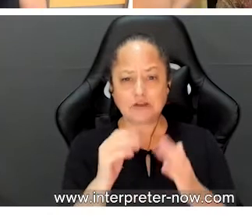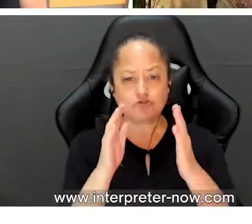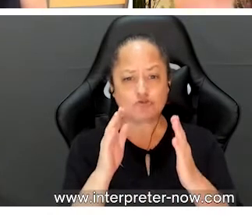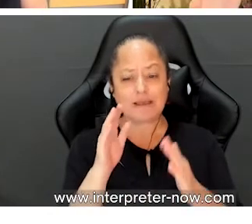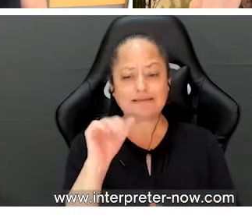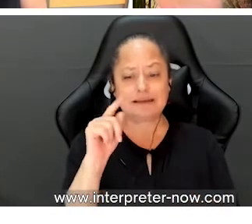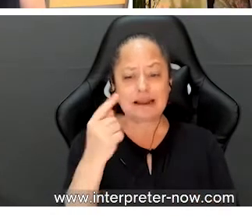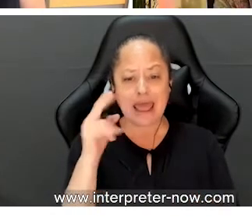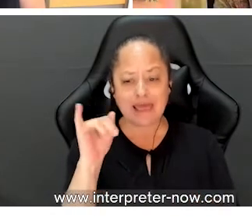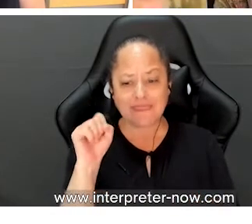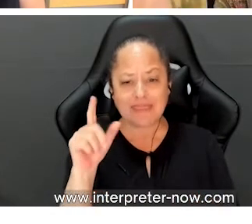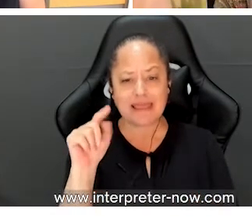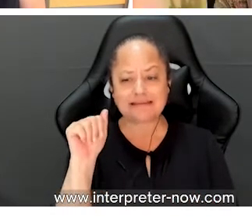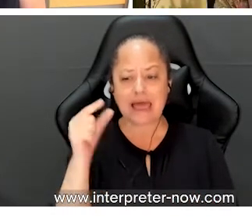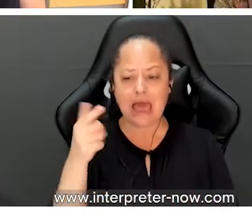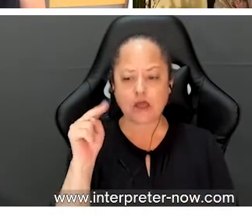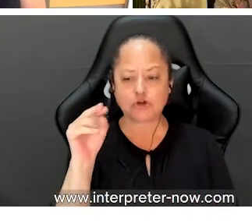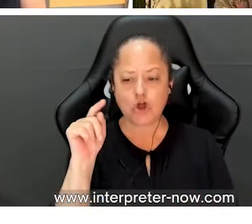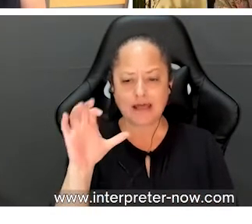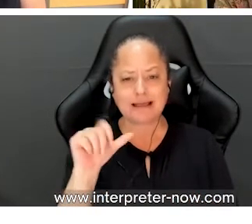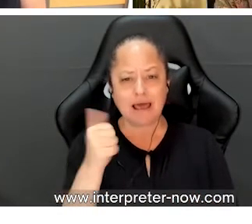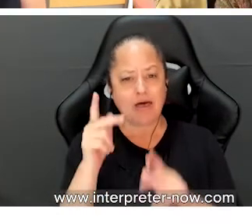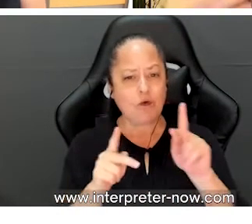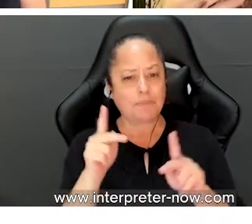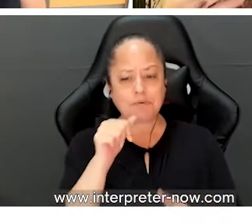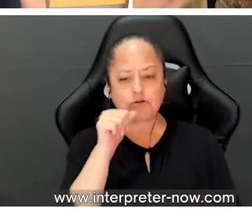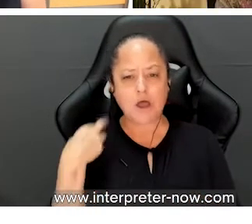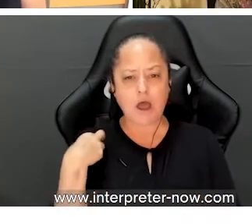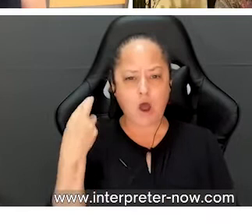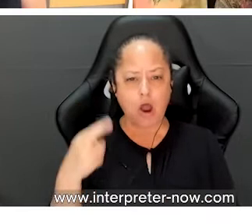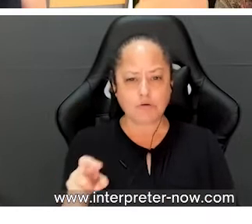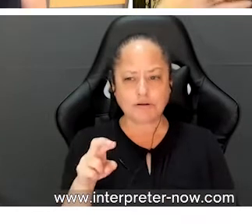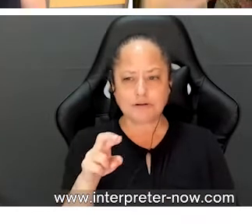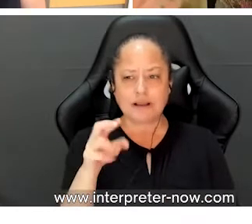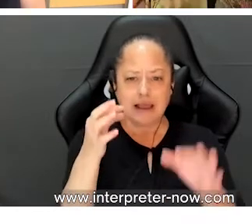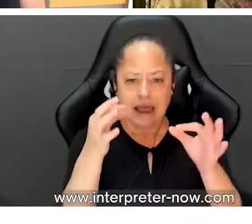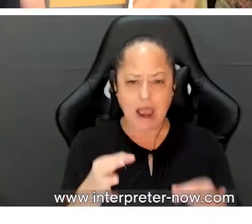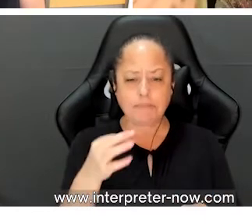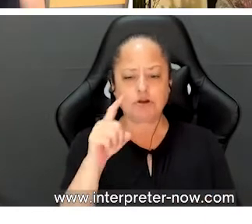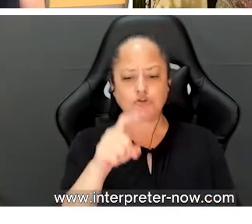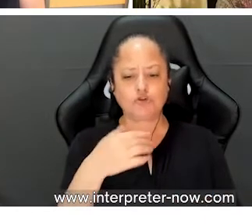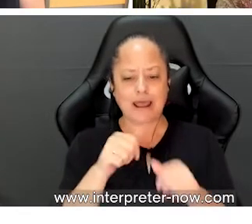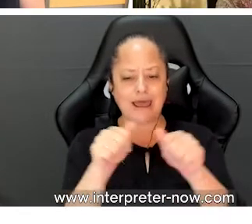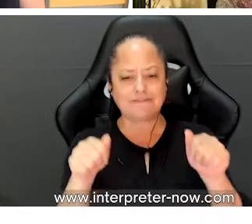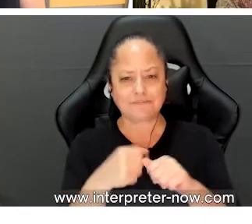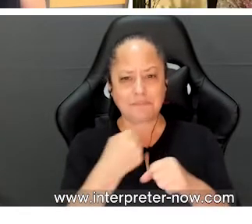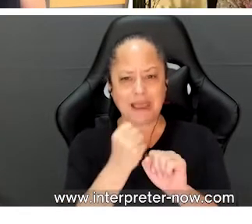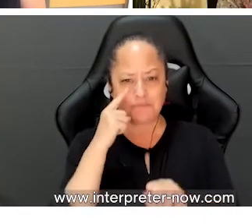who also absolutely should have space made for them and allowed to opt out of things that doesn't resonate with their beliefs.